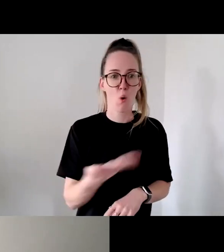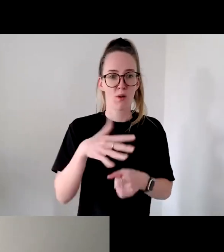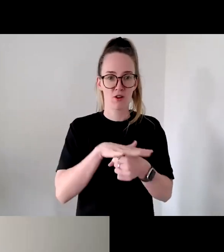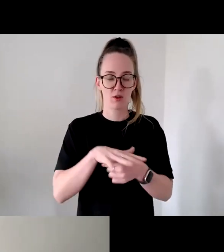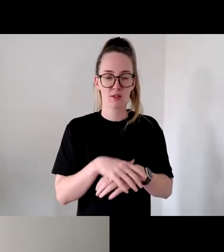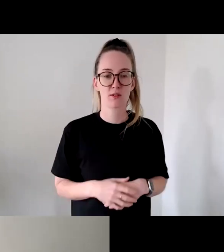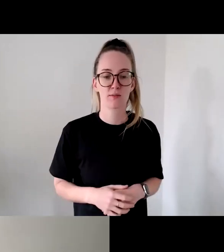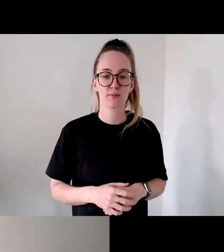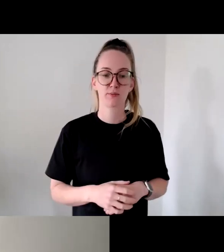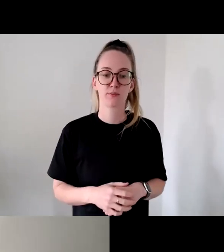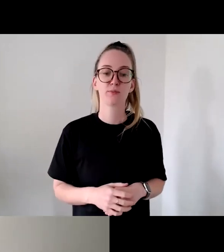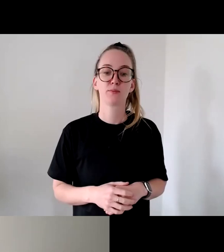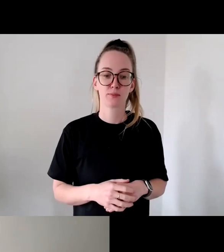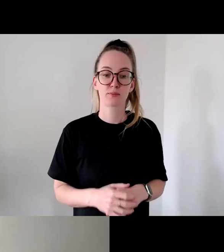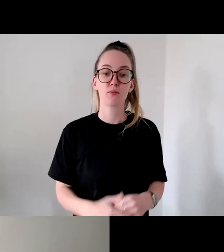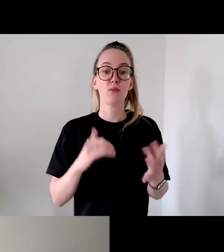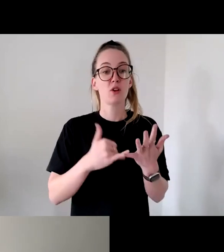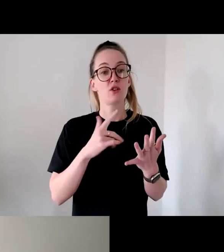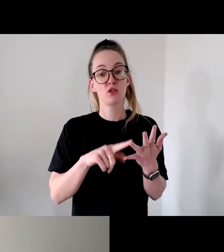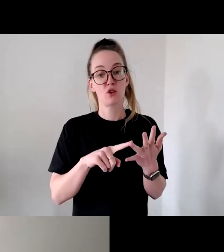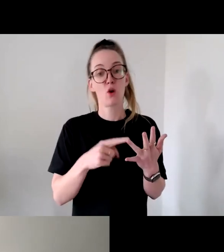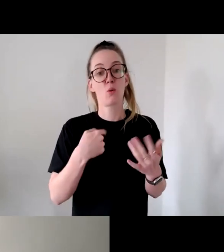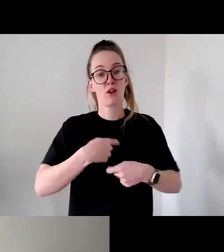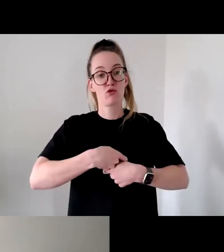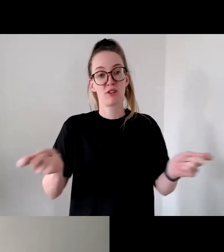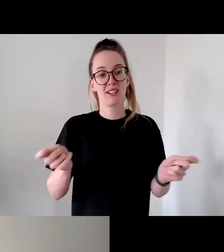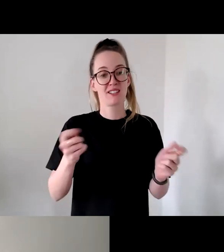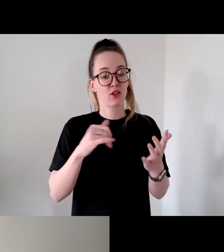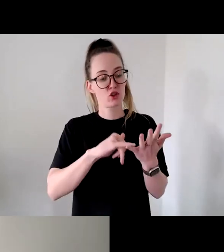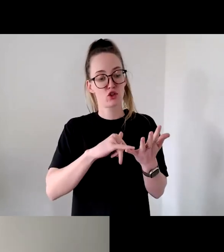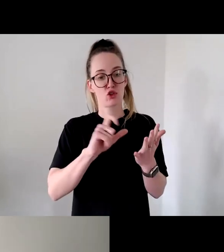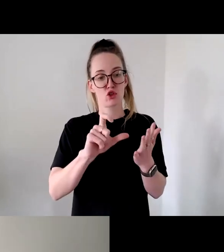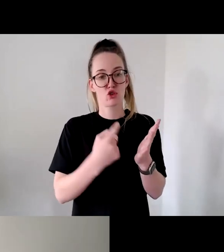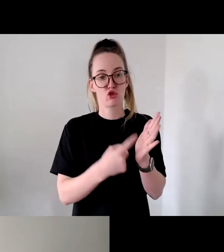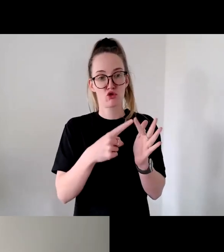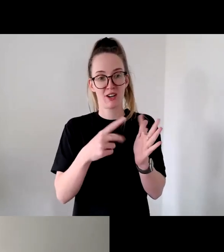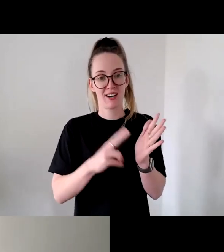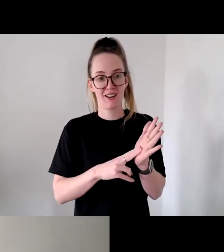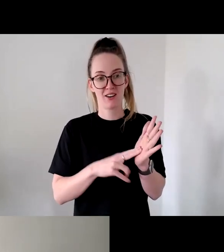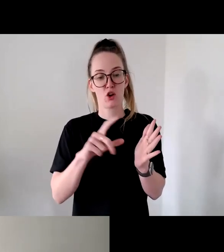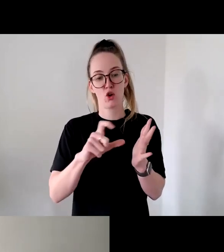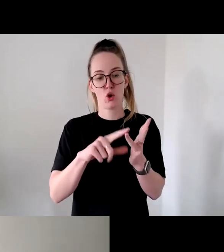and the MEAA released the screen industry Code of Practice and since July 2019,